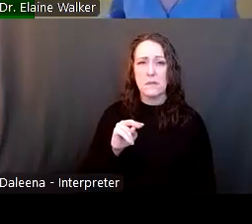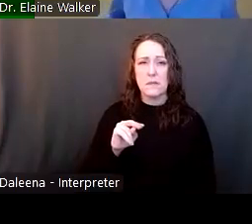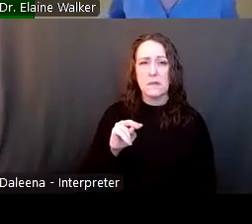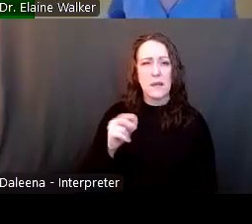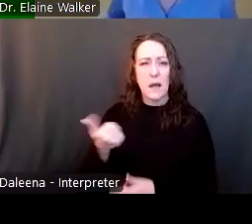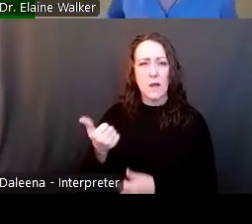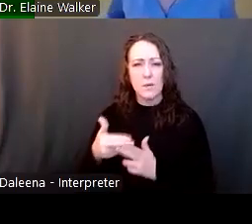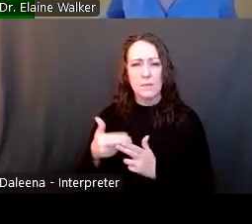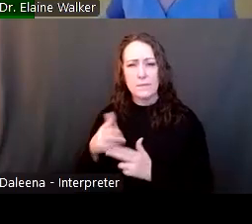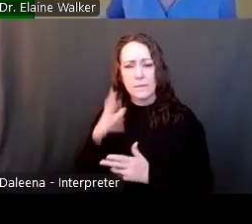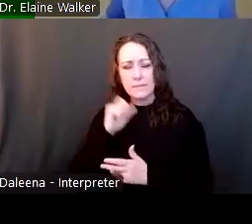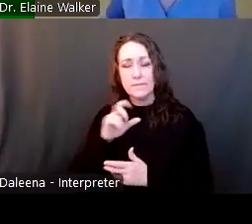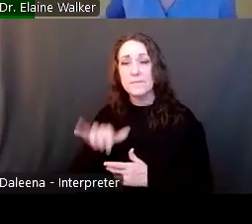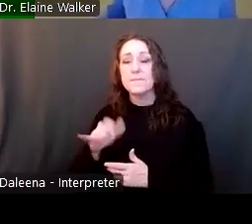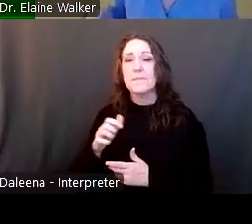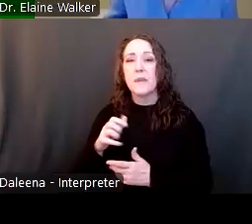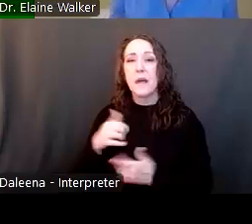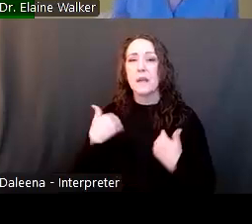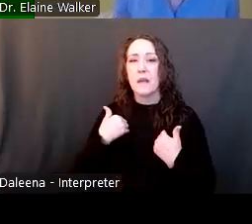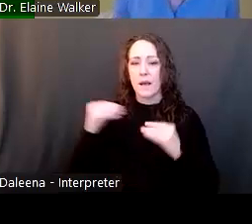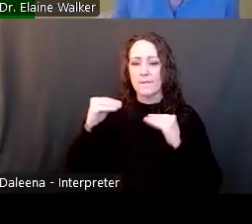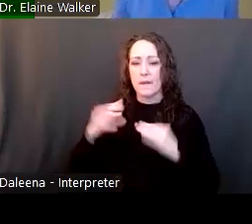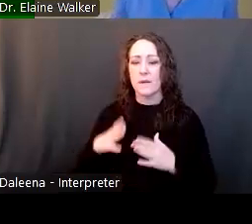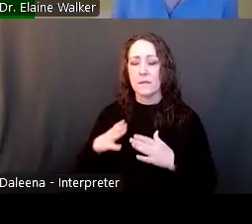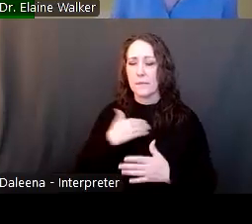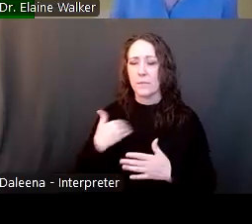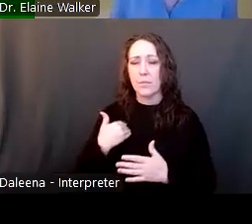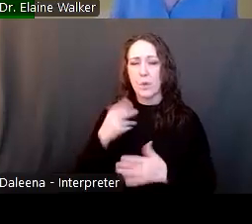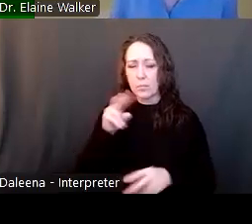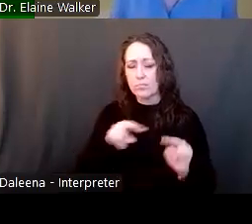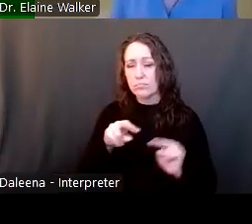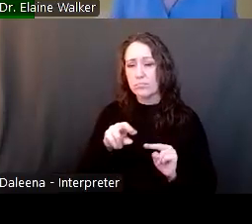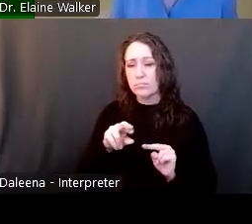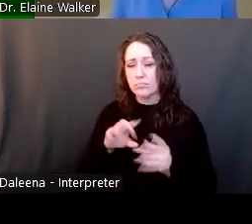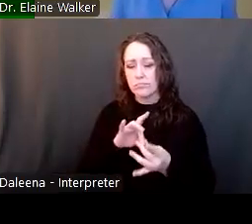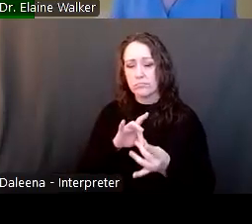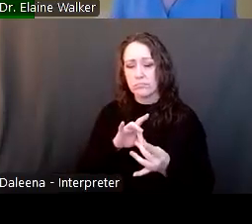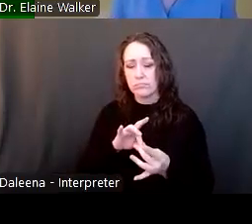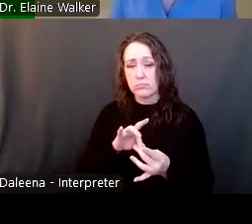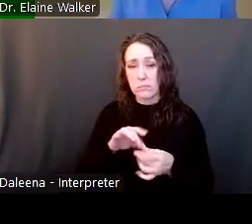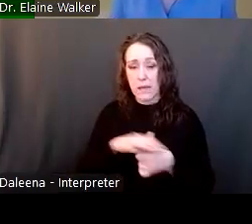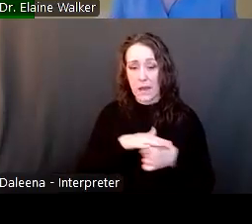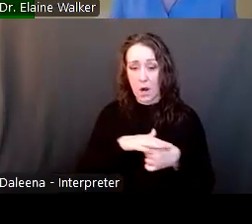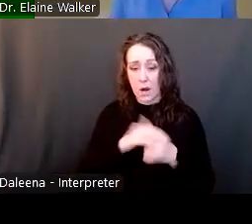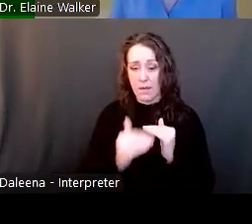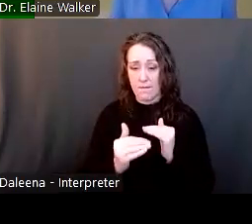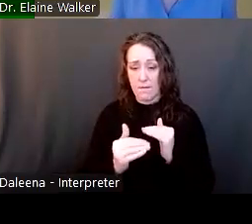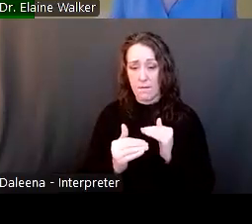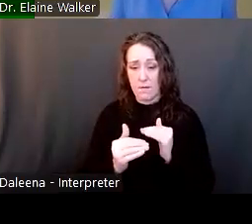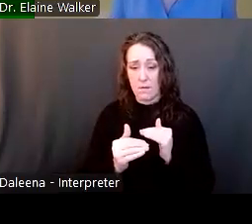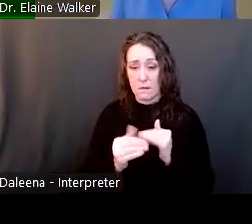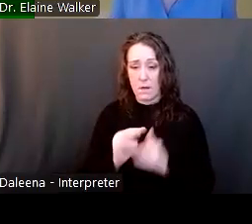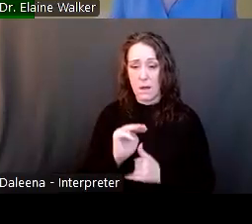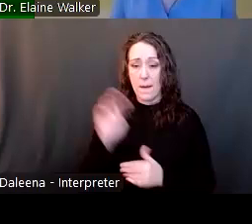young faculty member uh looked at the relationship between area level minoritized childhood ethnic